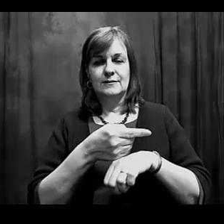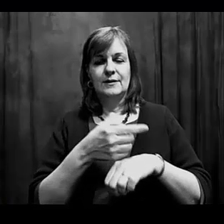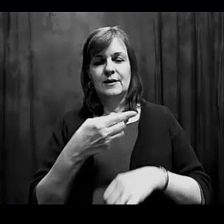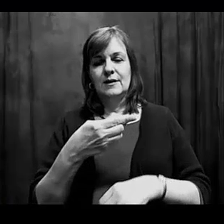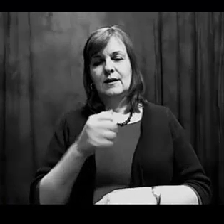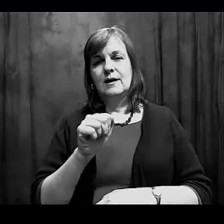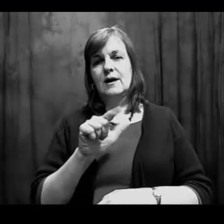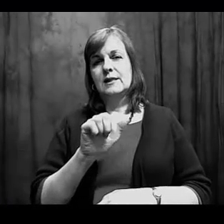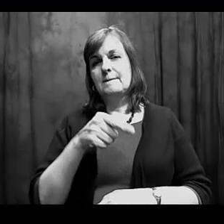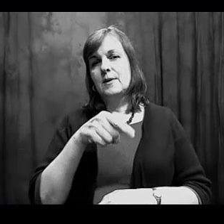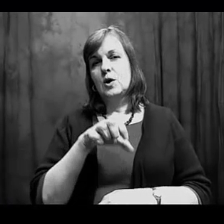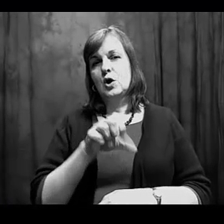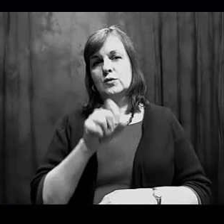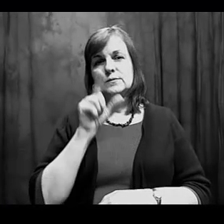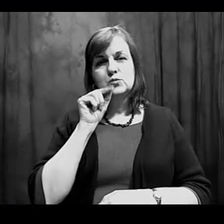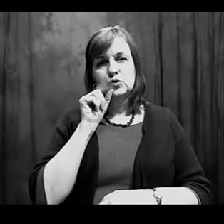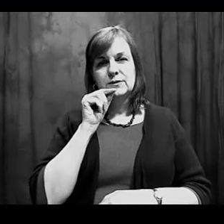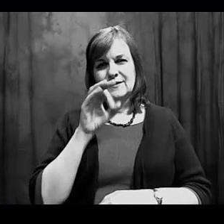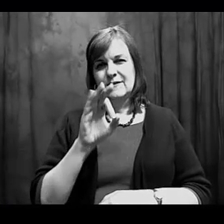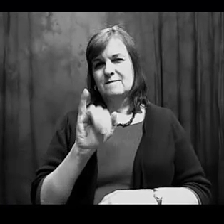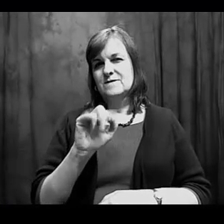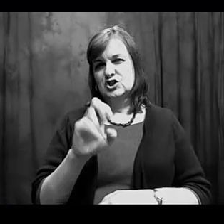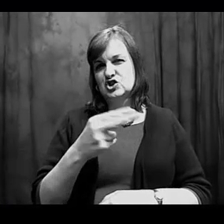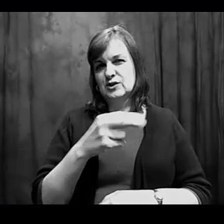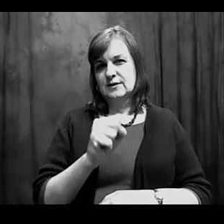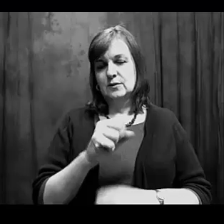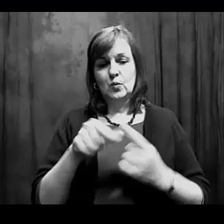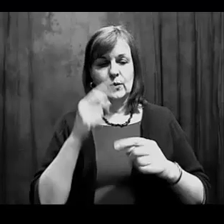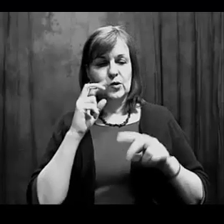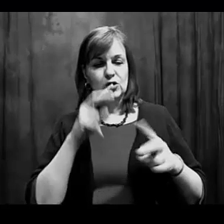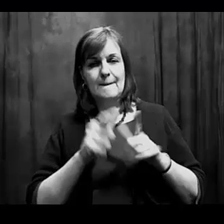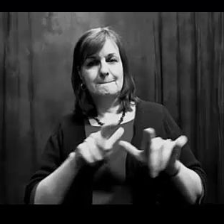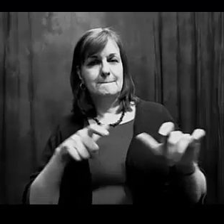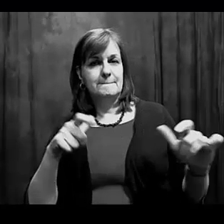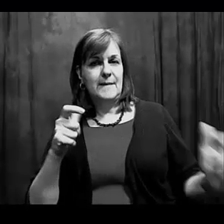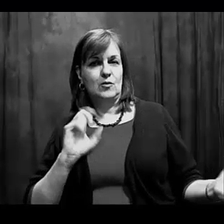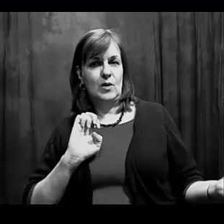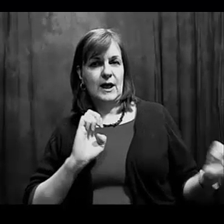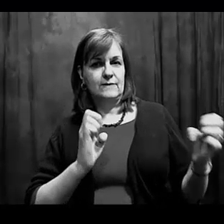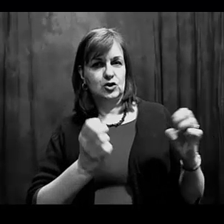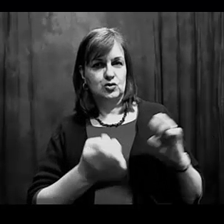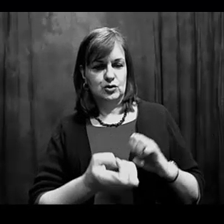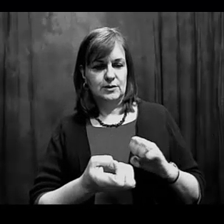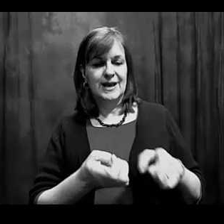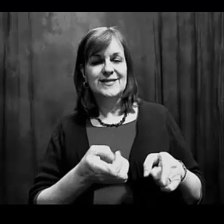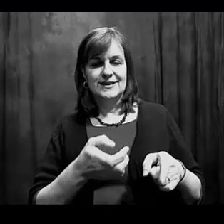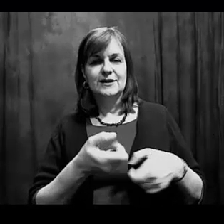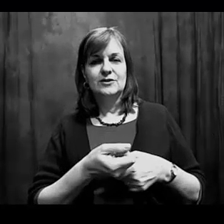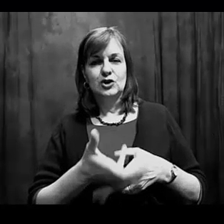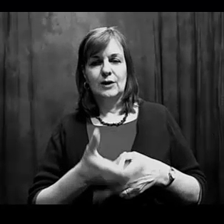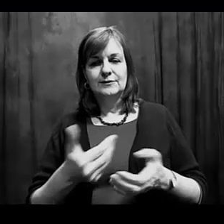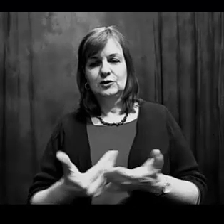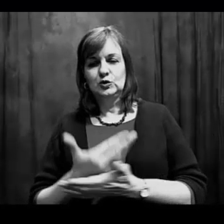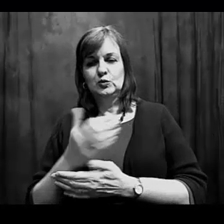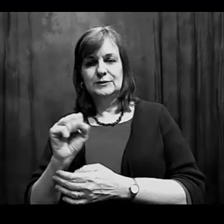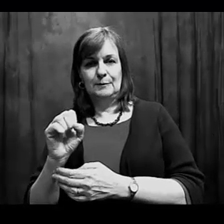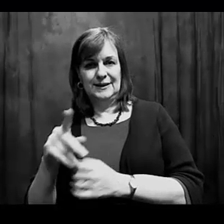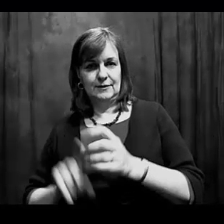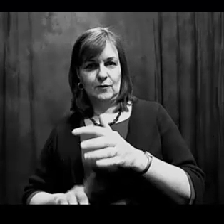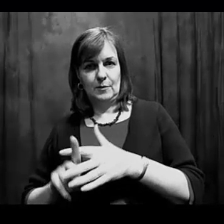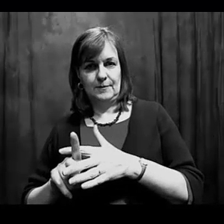individual we will look at the Galapagos finches as I mentioned to you